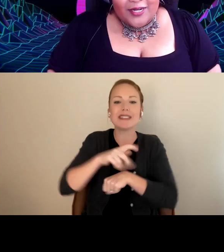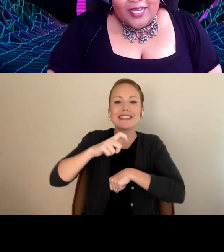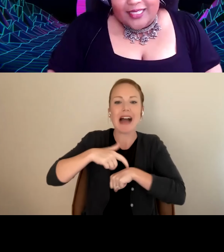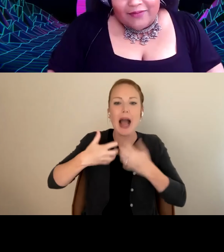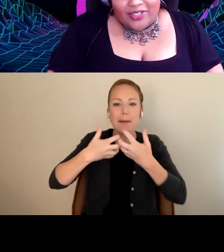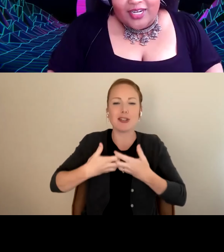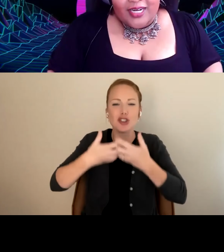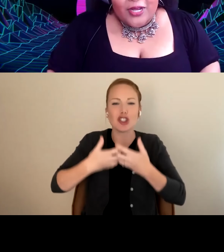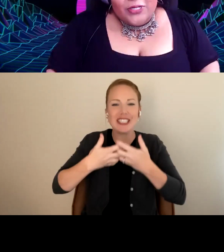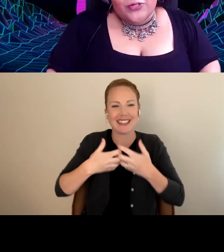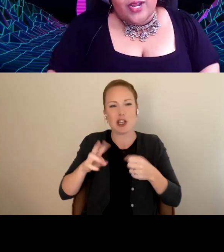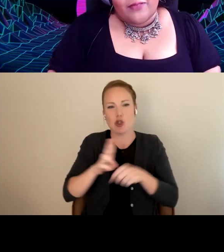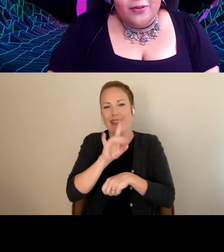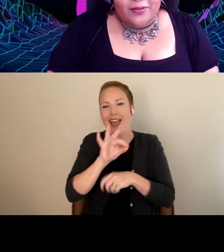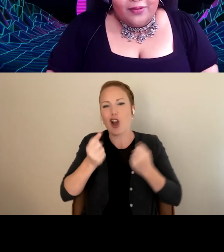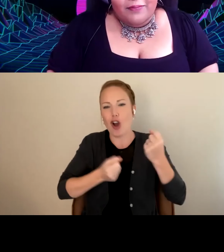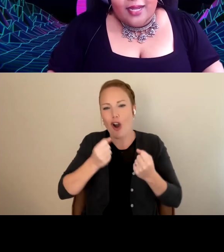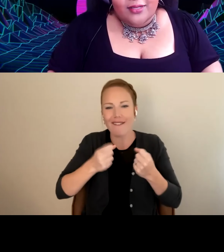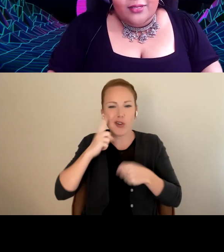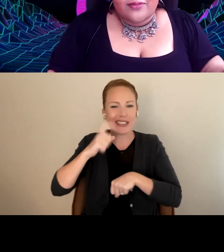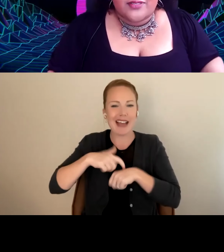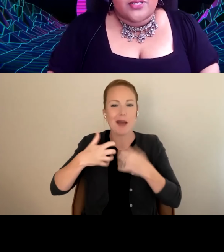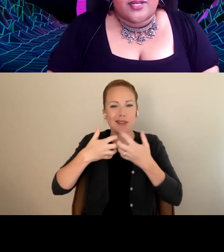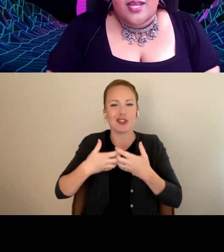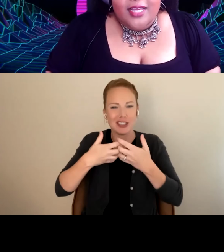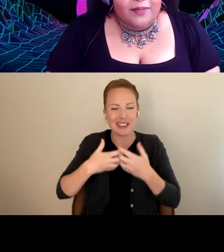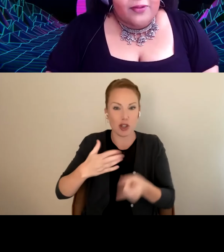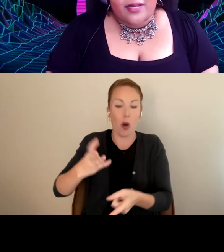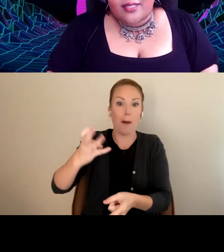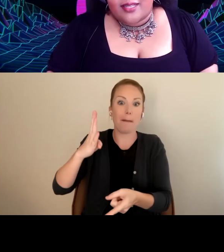as a time machine. It's a time machine to travel back to the future, it's been a while since I've